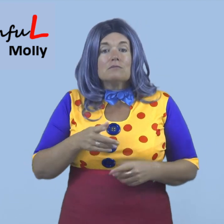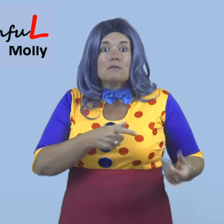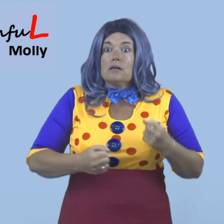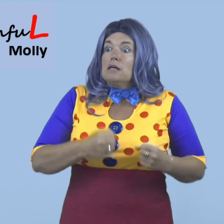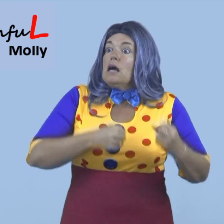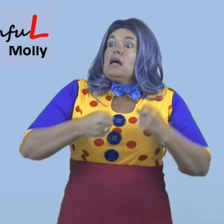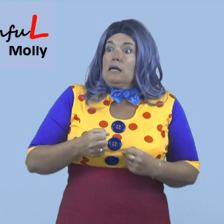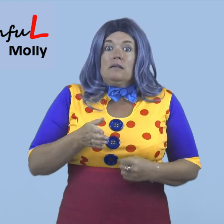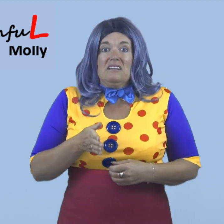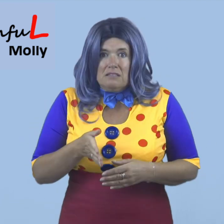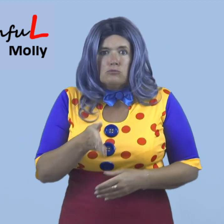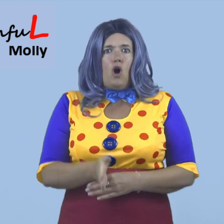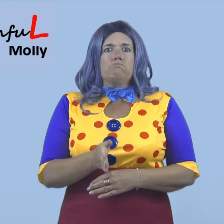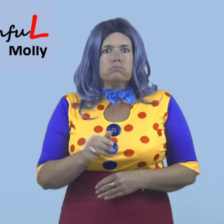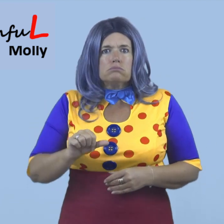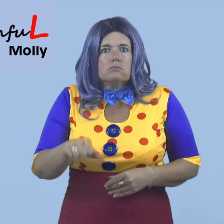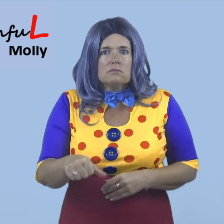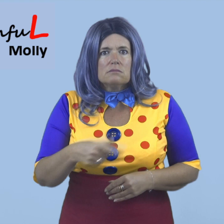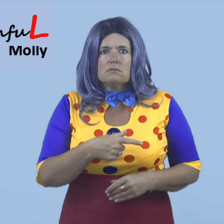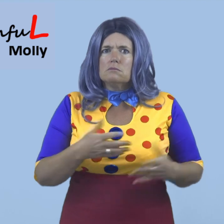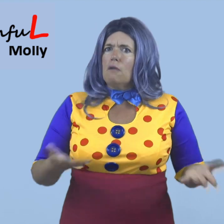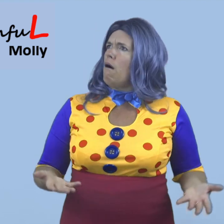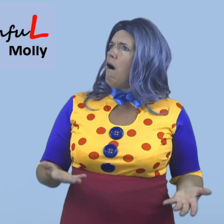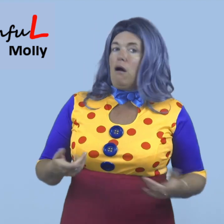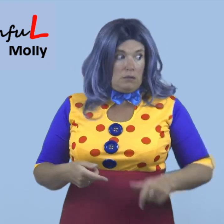Meg jumping aboard, just in time for Bob to stop again.